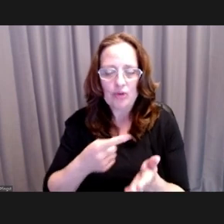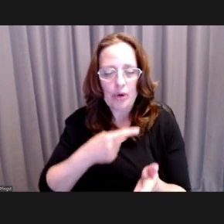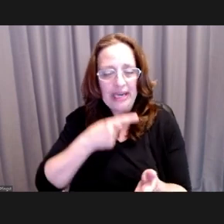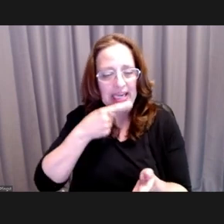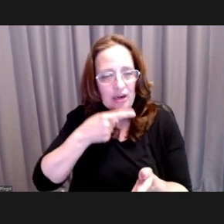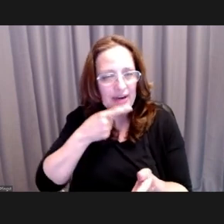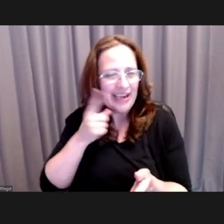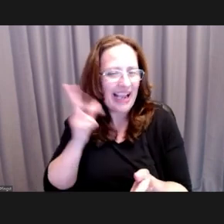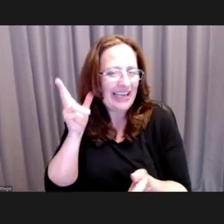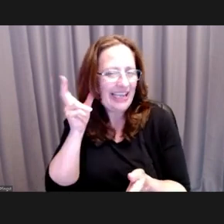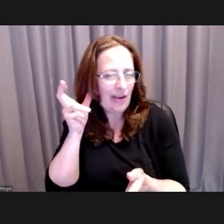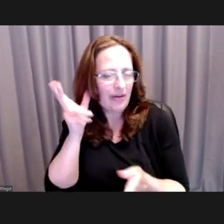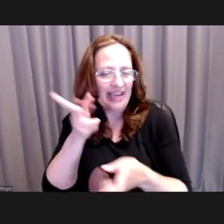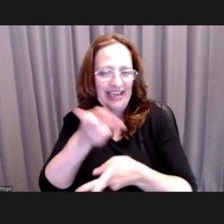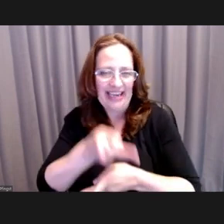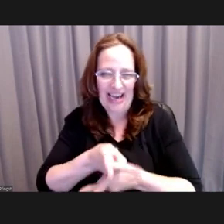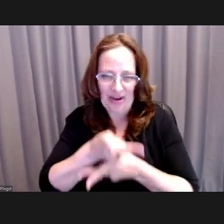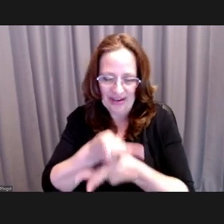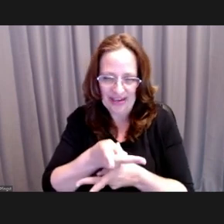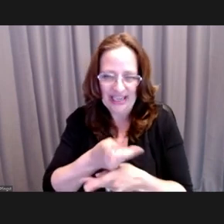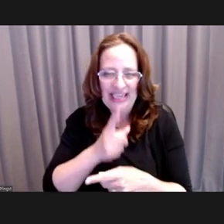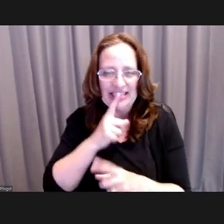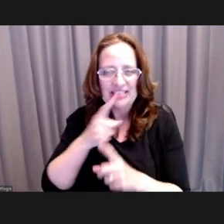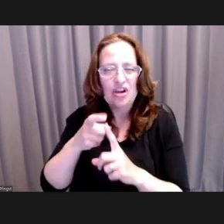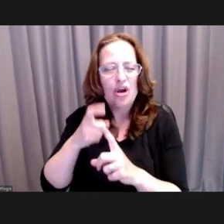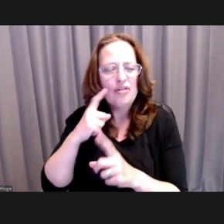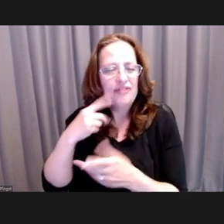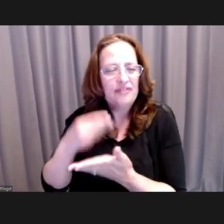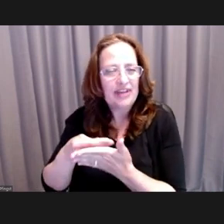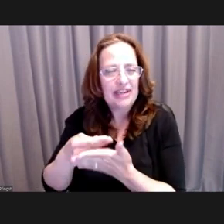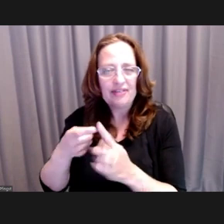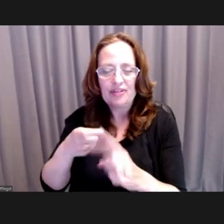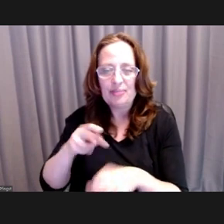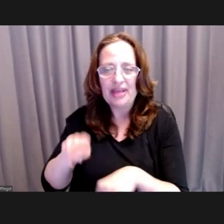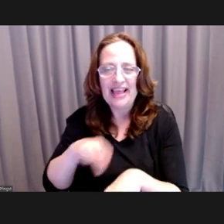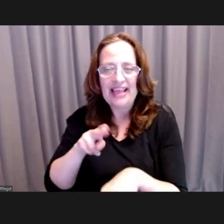the National Institutes of Health. We look forward to hearing from you, Dr. Friedmann.